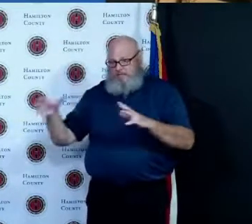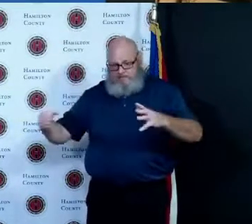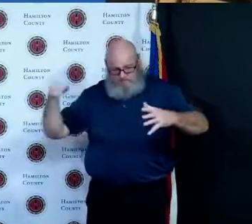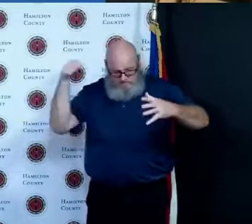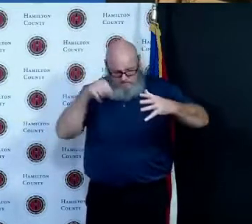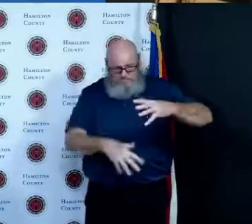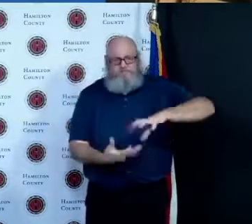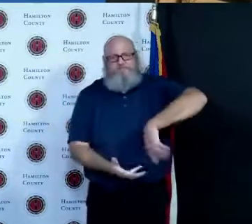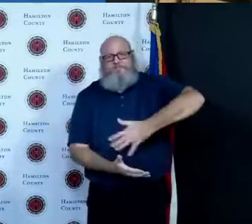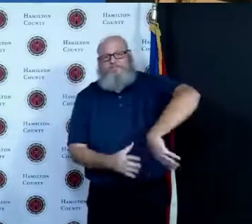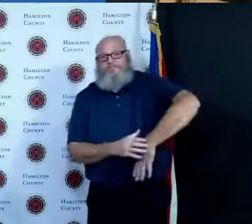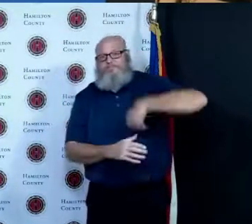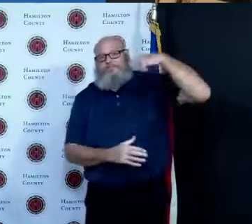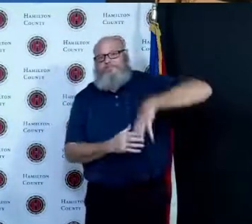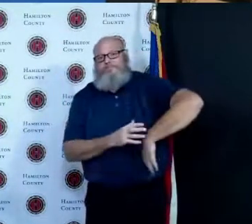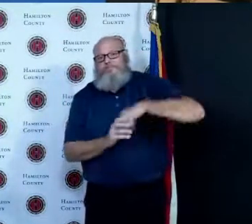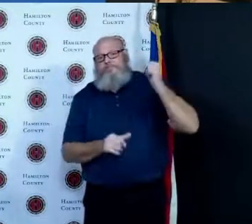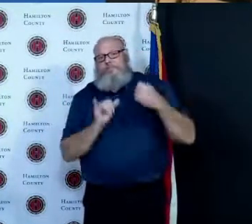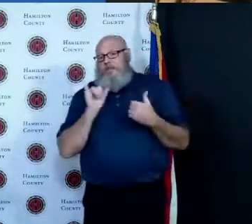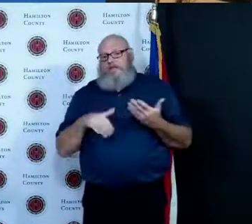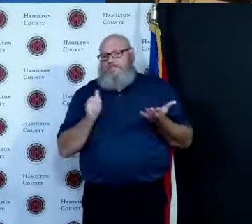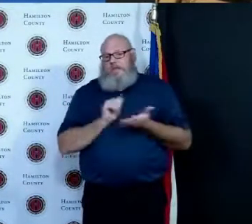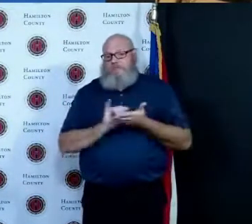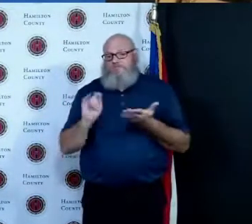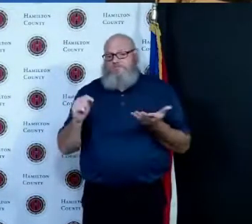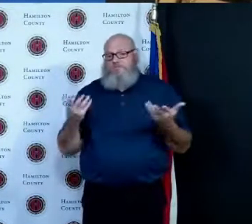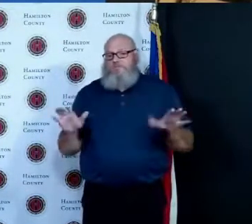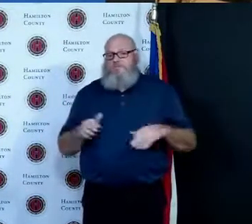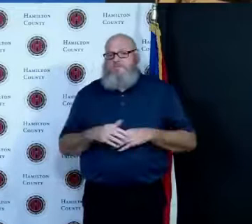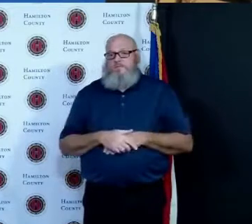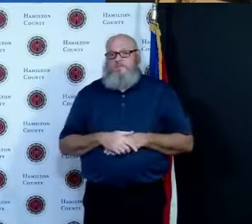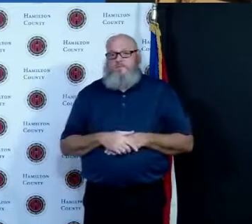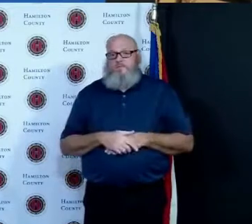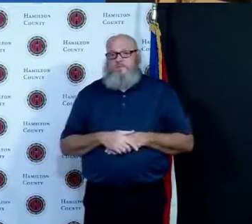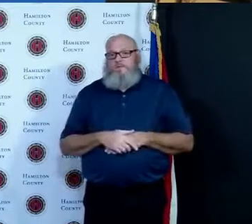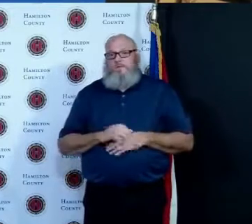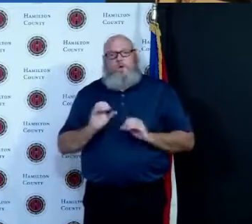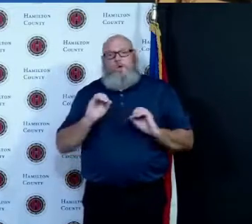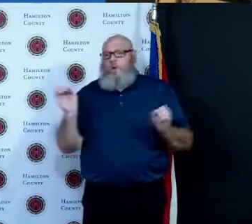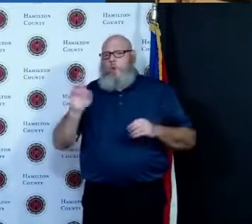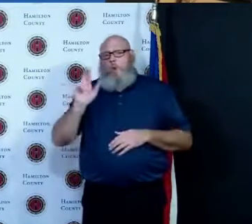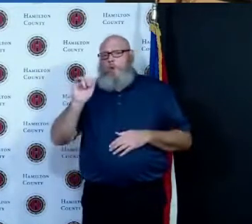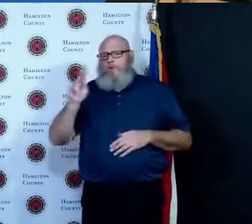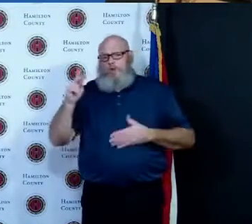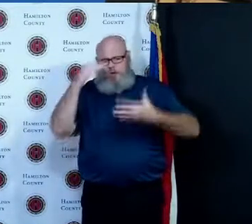priority given per the Governor anyone over 80 is equally ranked and so there would be no additional